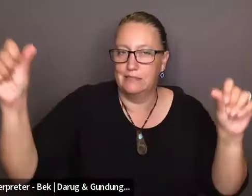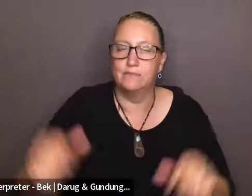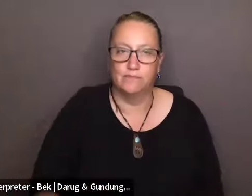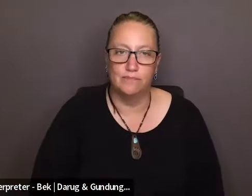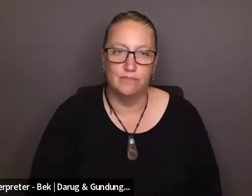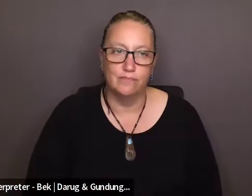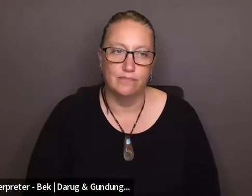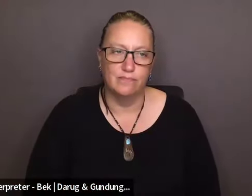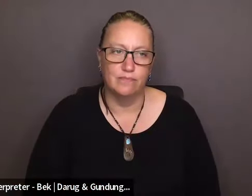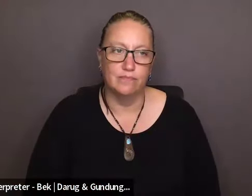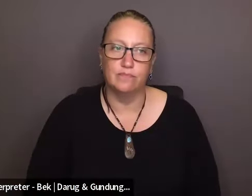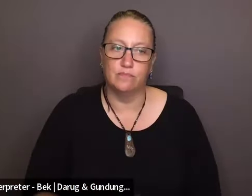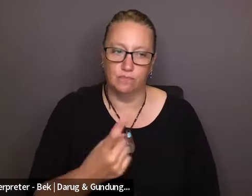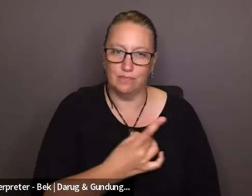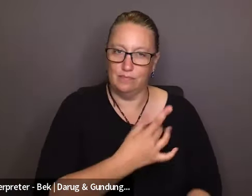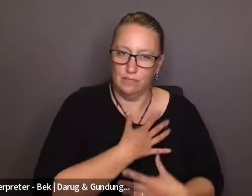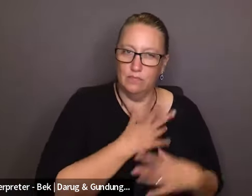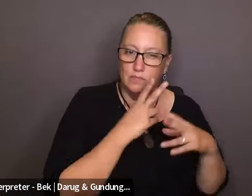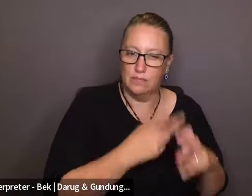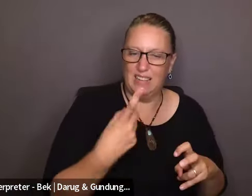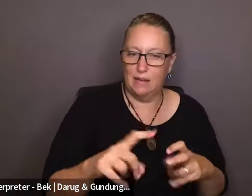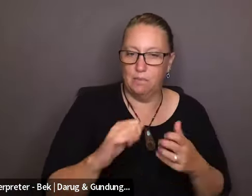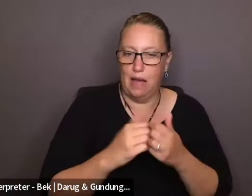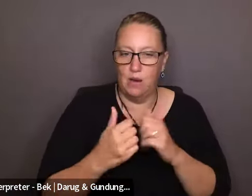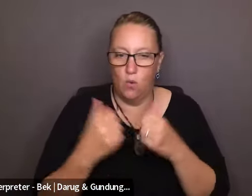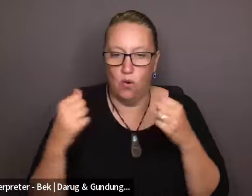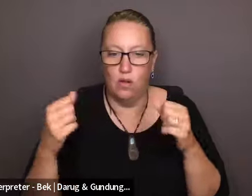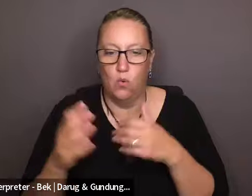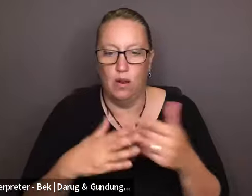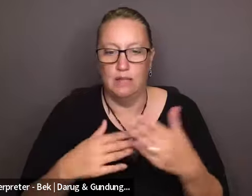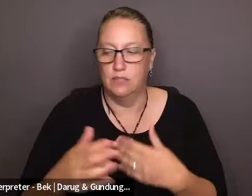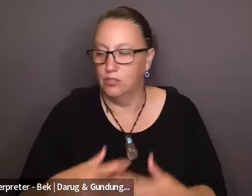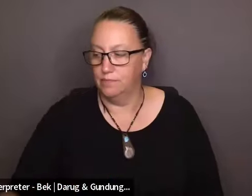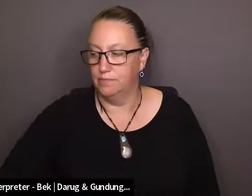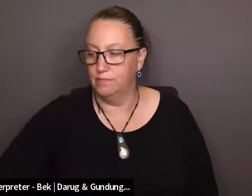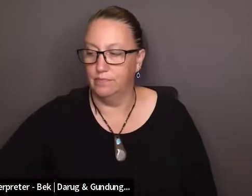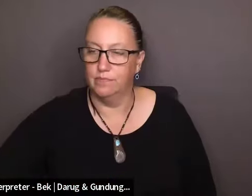funding round, we've got a list of the types of